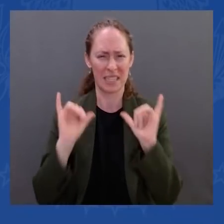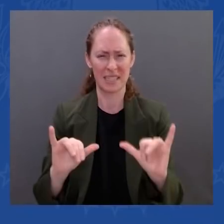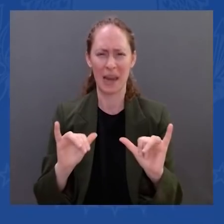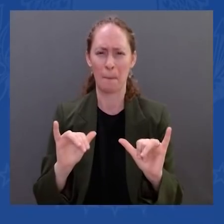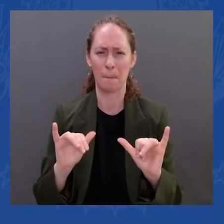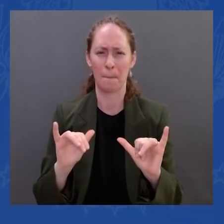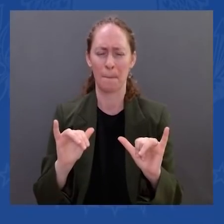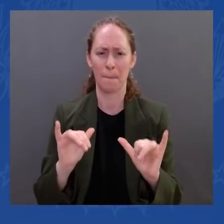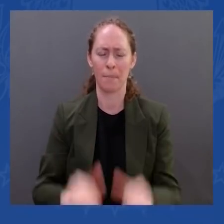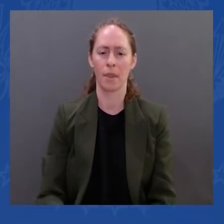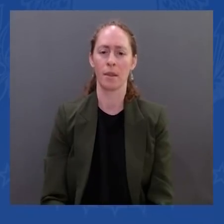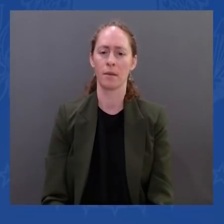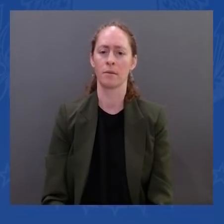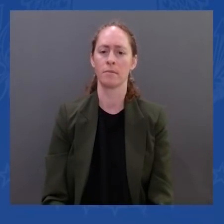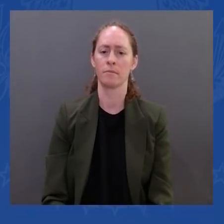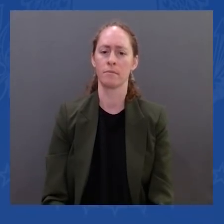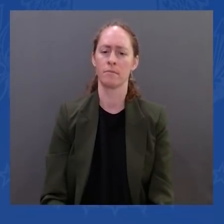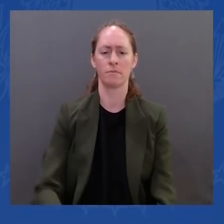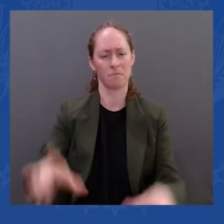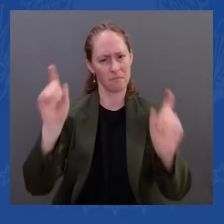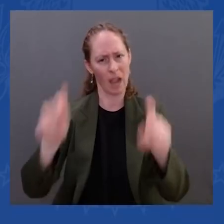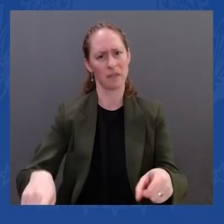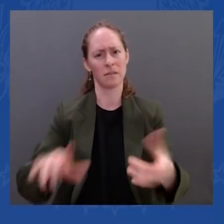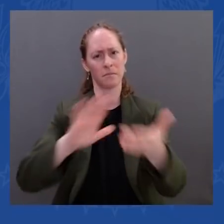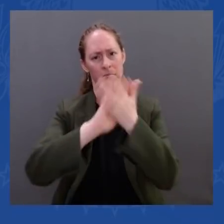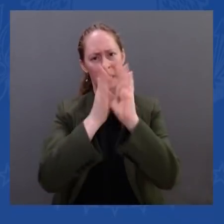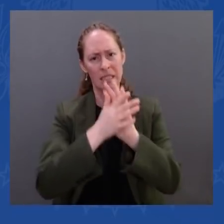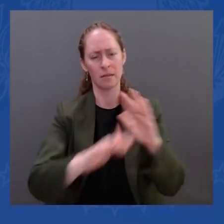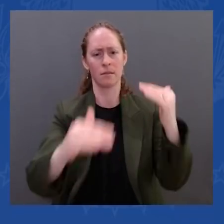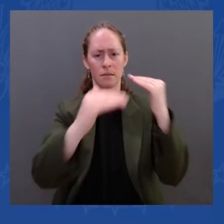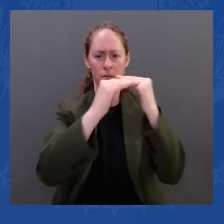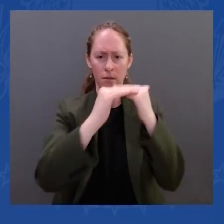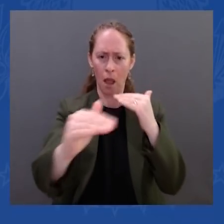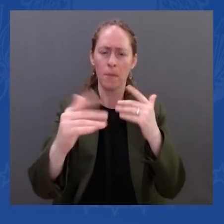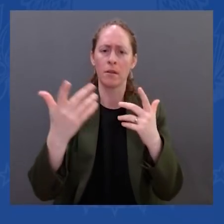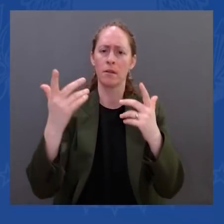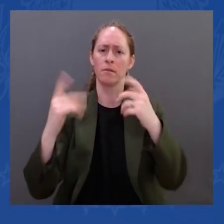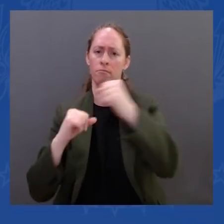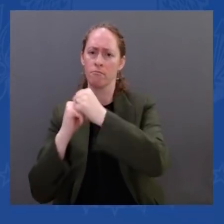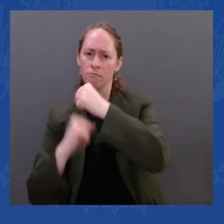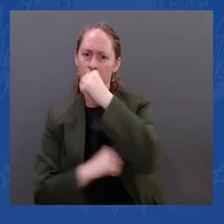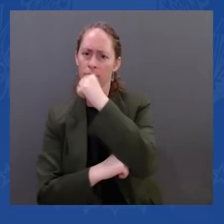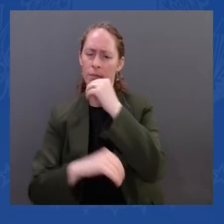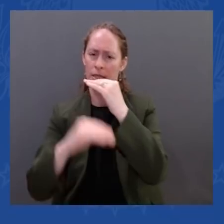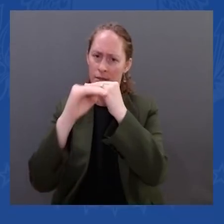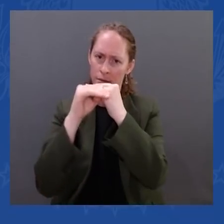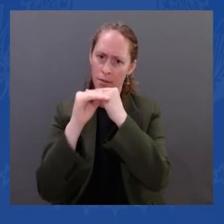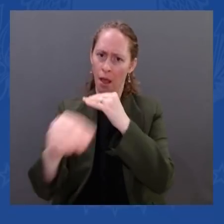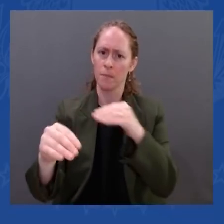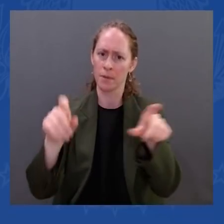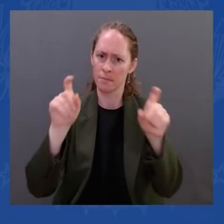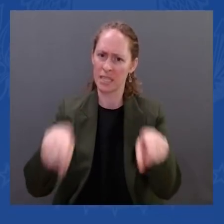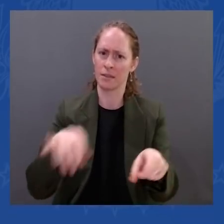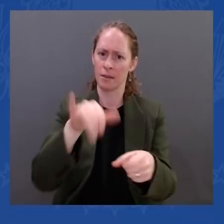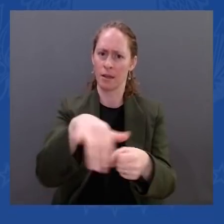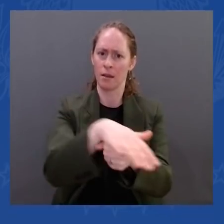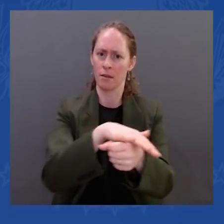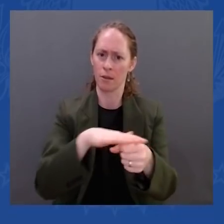which is fundamental to international order, and peaceful resolution of the Straits issue should be pursued.